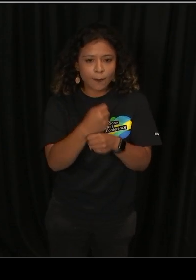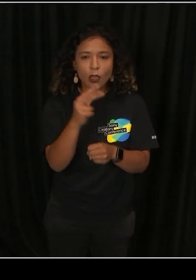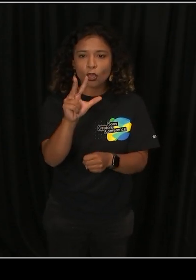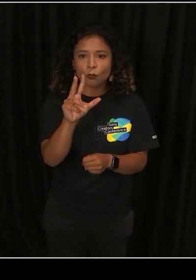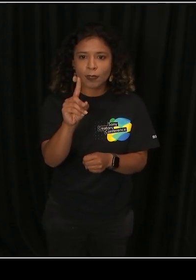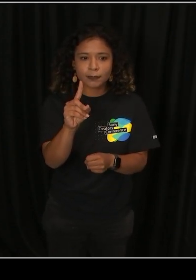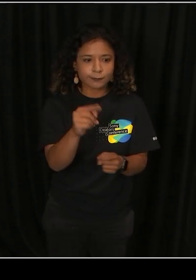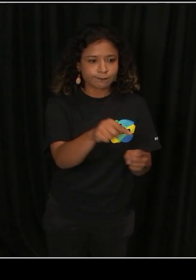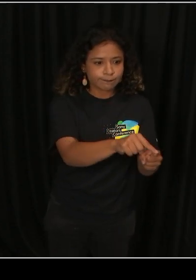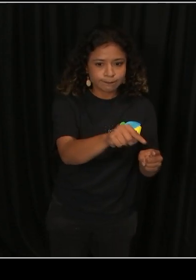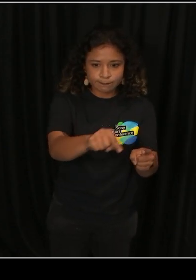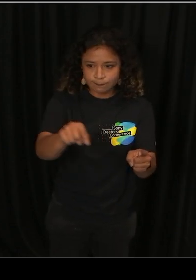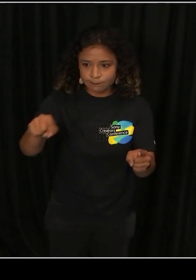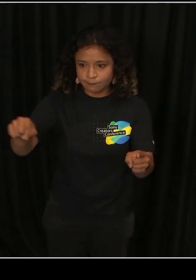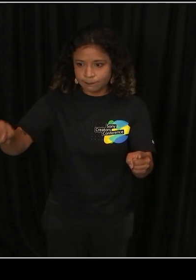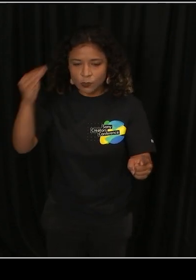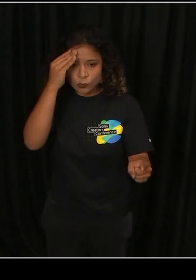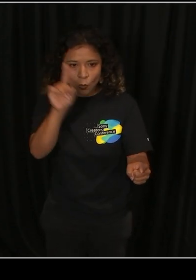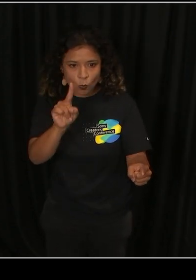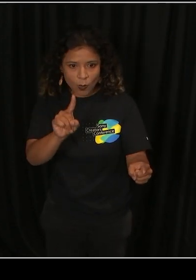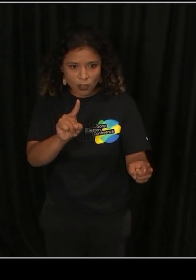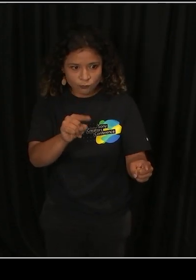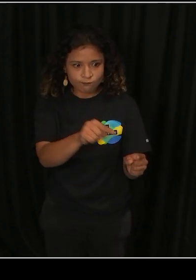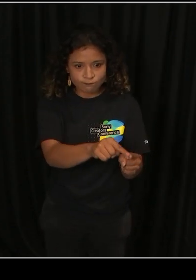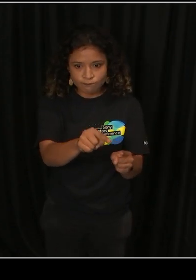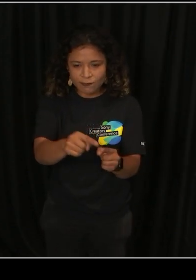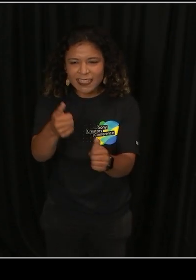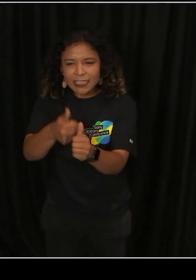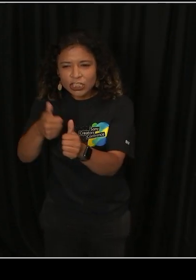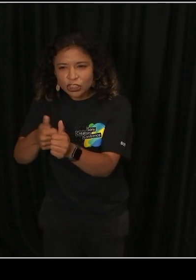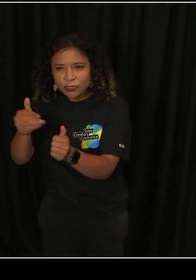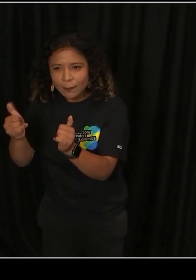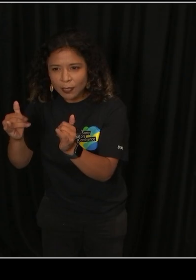the 29 data points for every participant in the game. And of course, the ball.